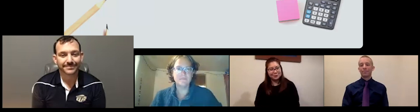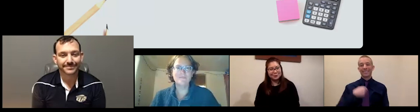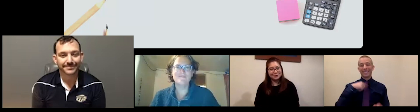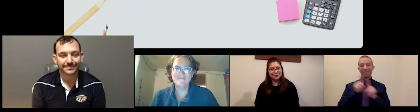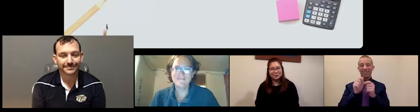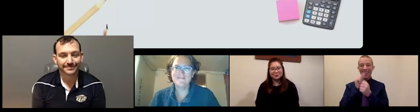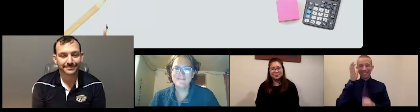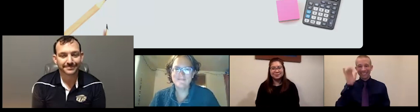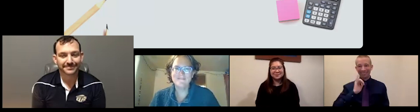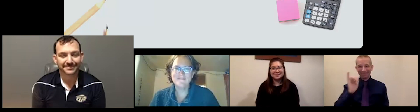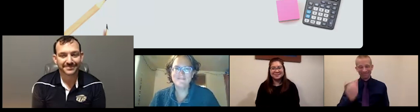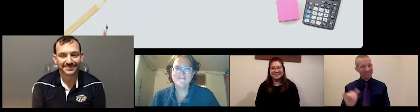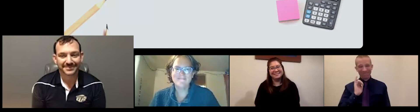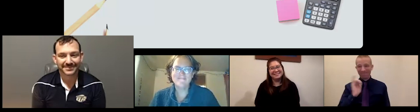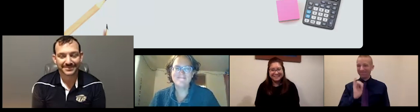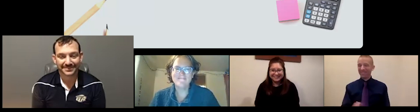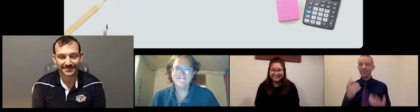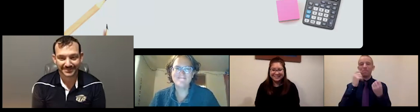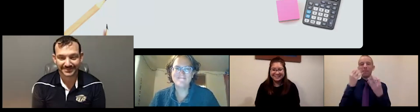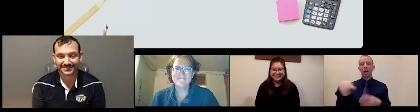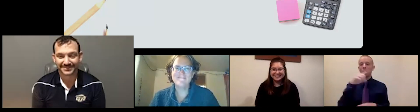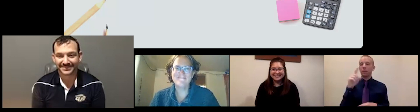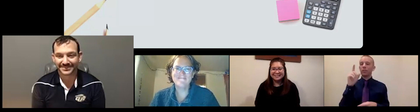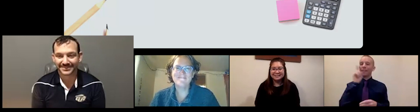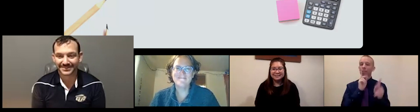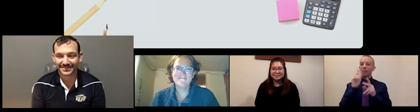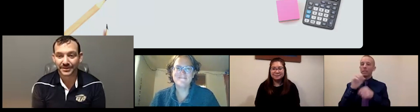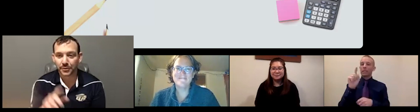Same with Alicia! Same. Many deaf people in STEM…